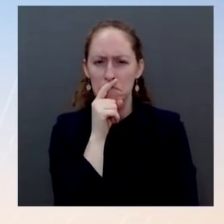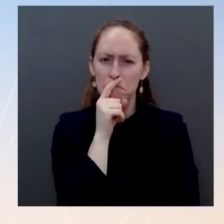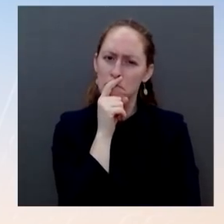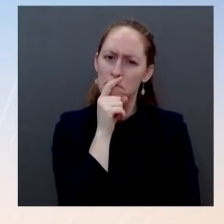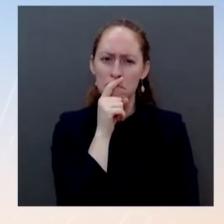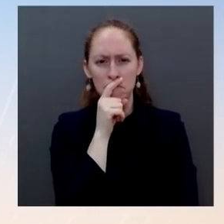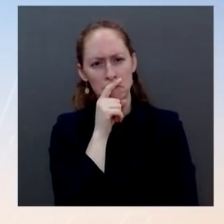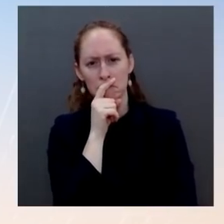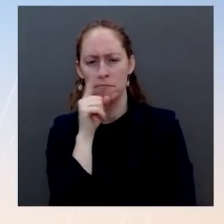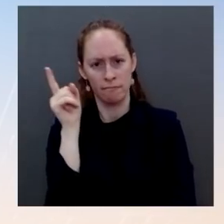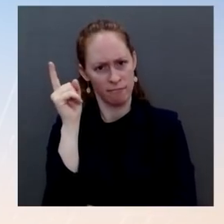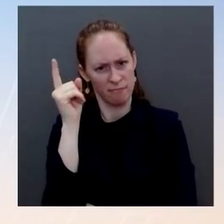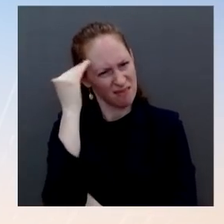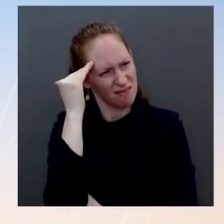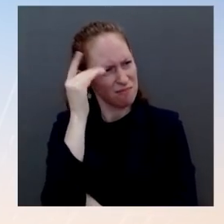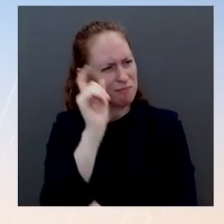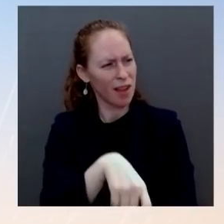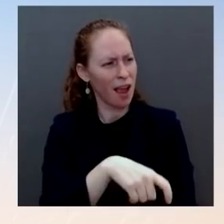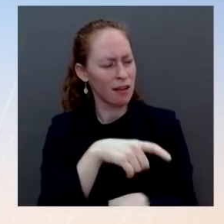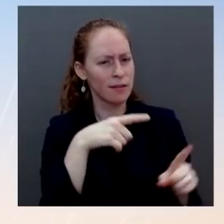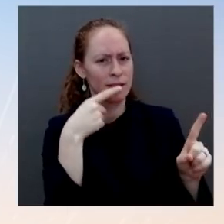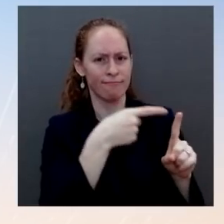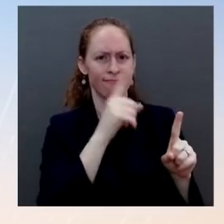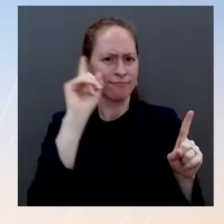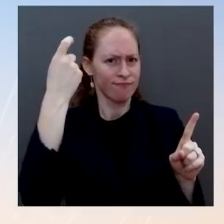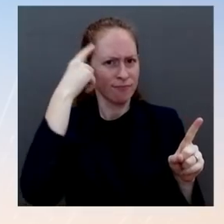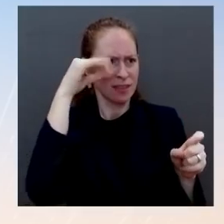He also believes that delivering on what the American people